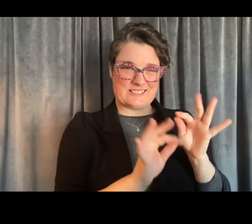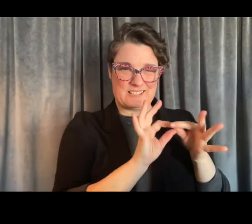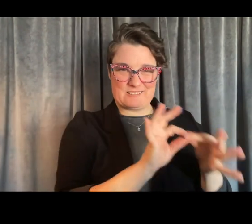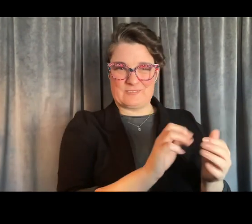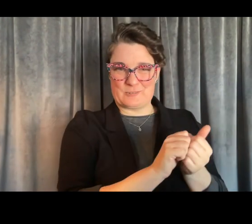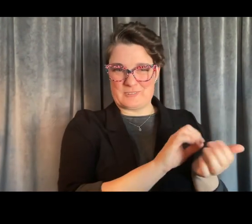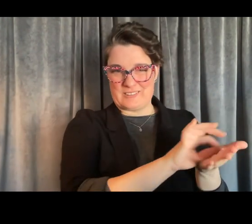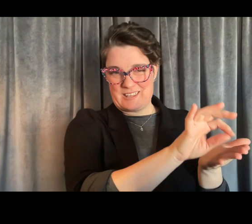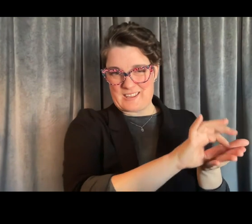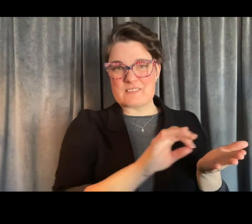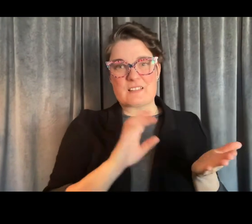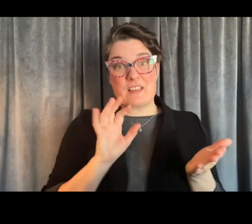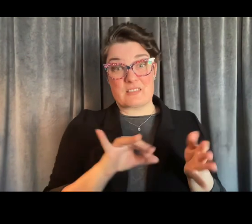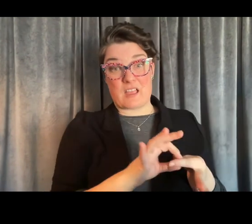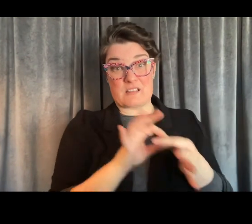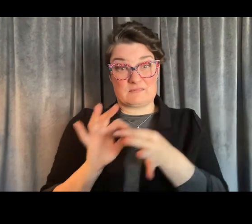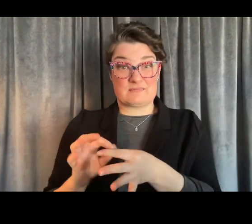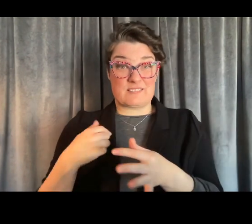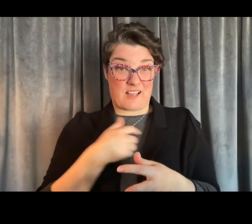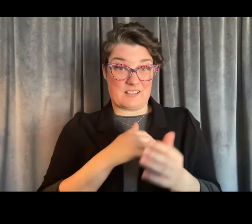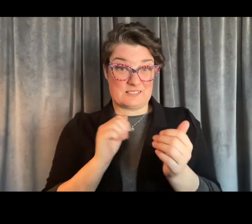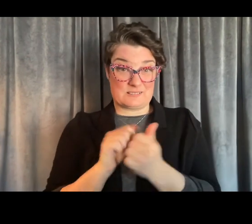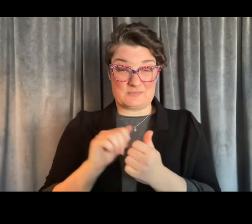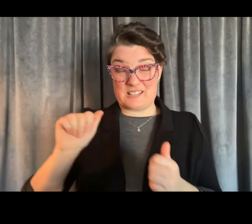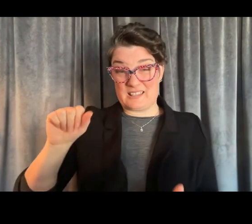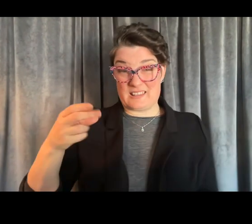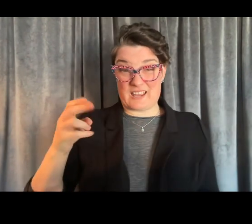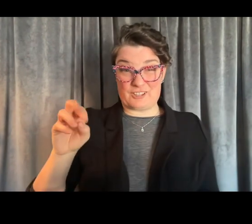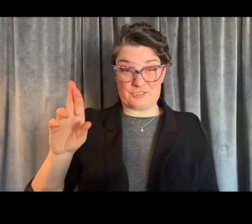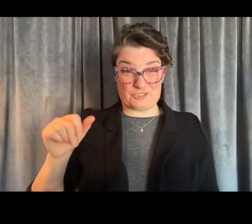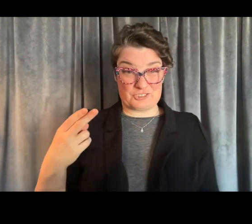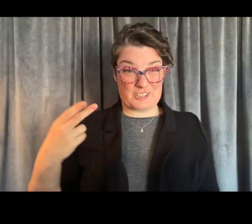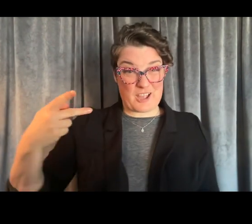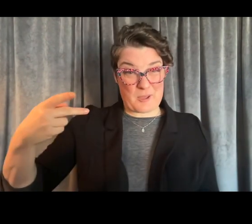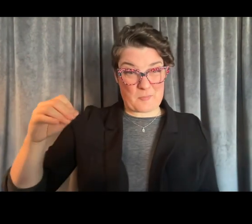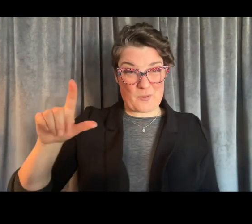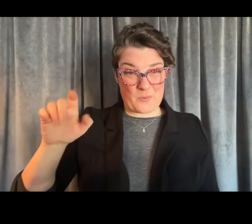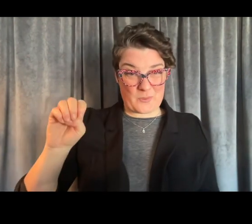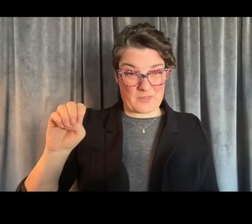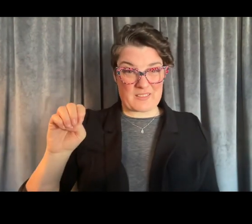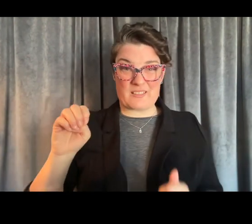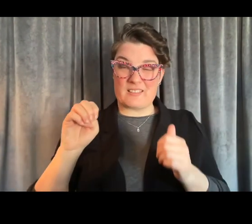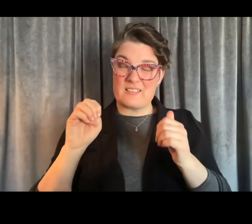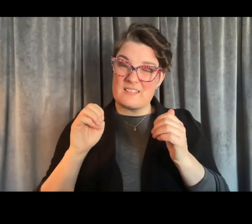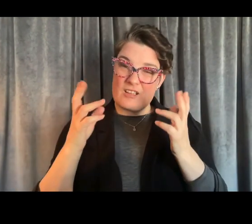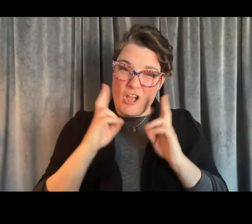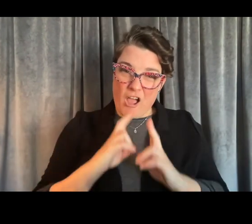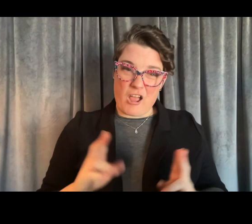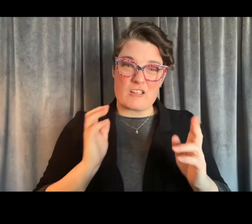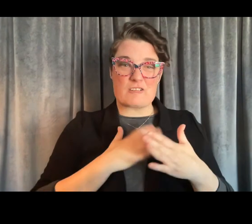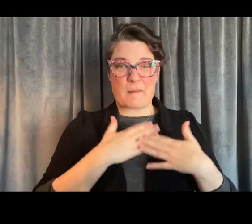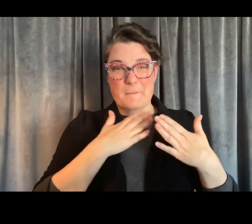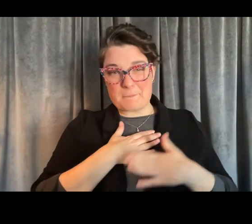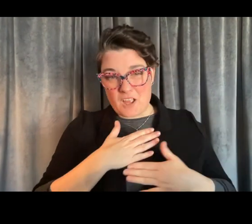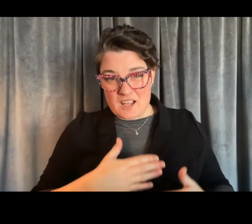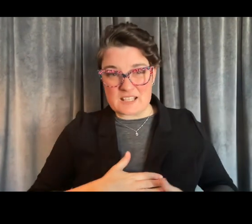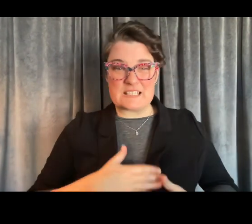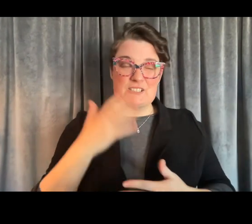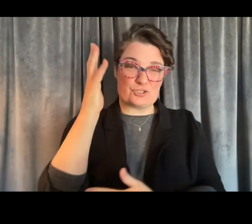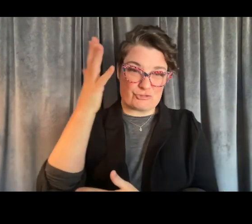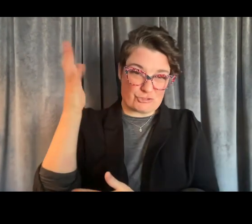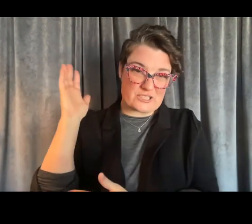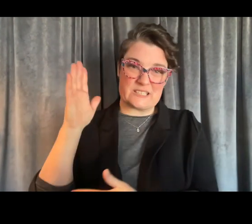Asherah Pole, with worshiping our bodies and trees as connections between heaven